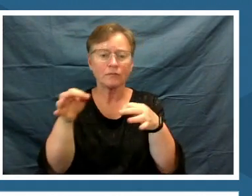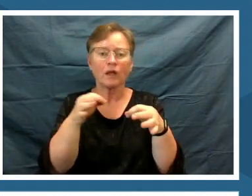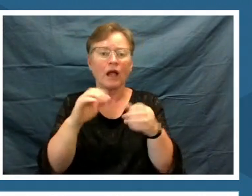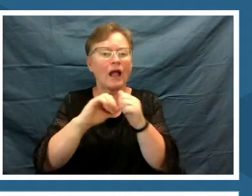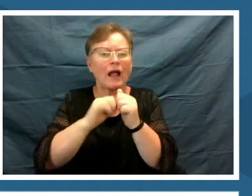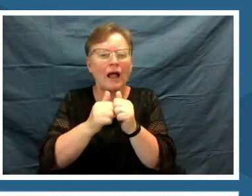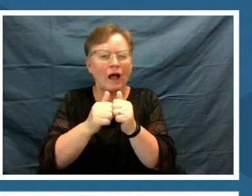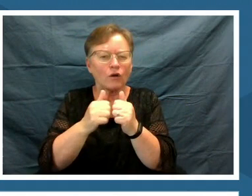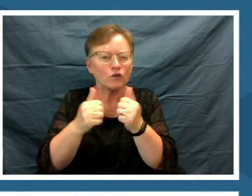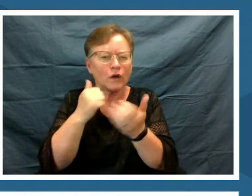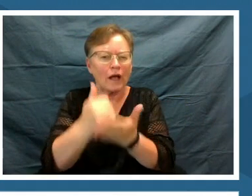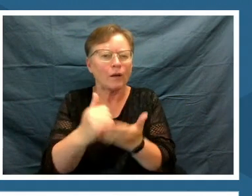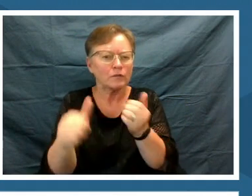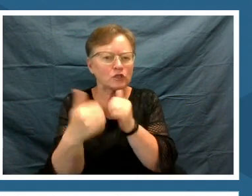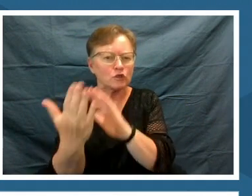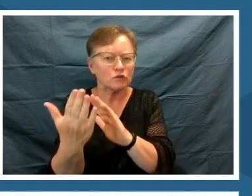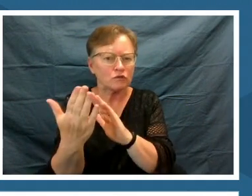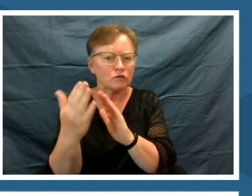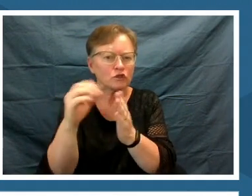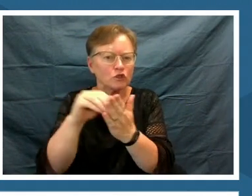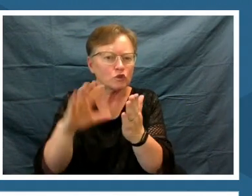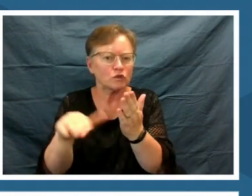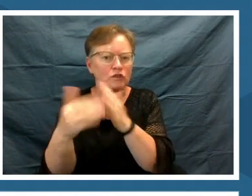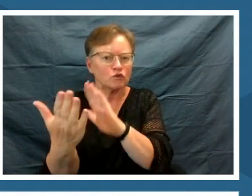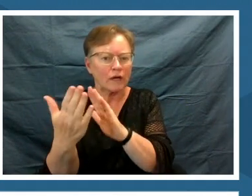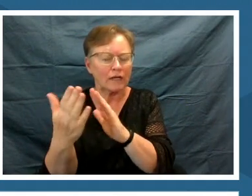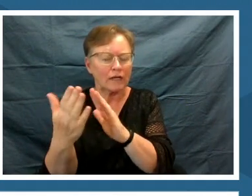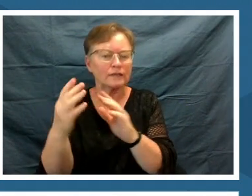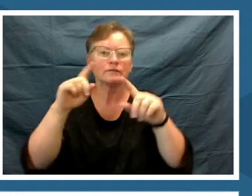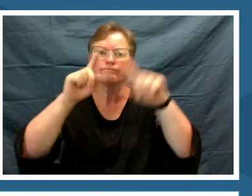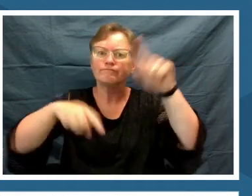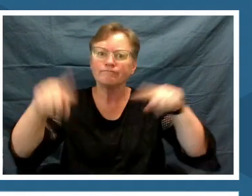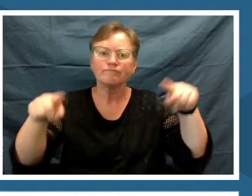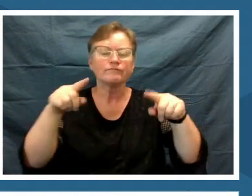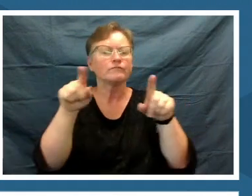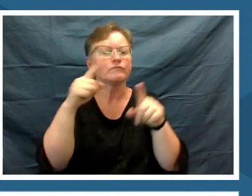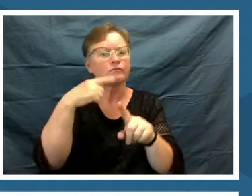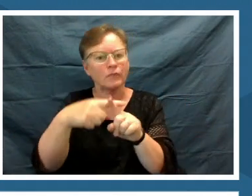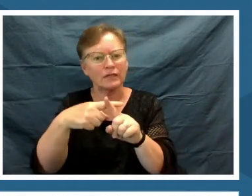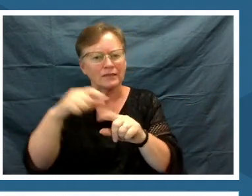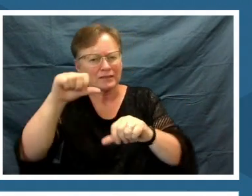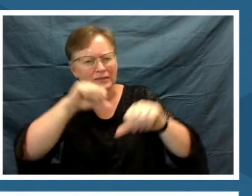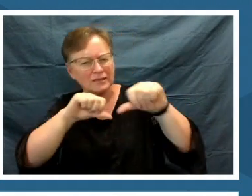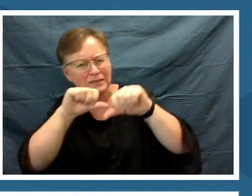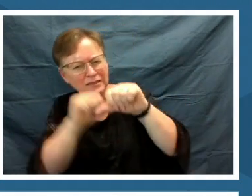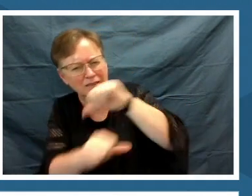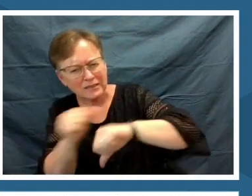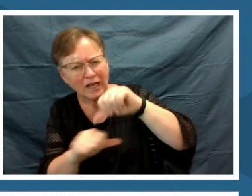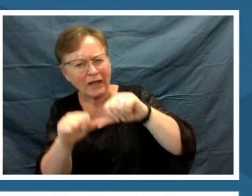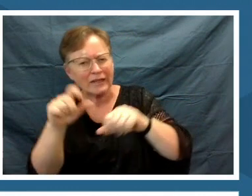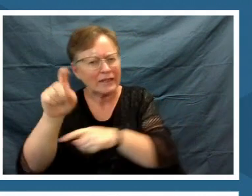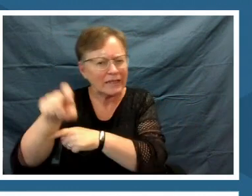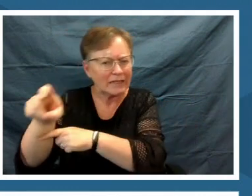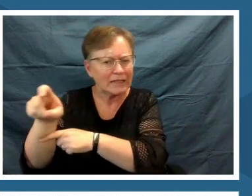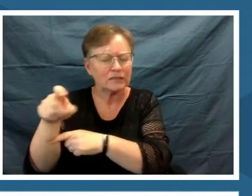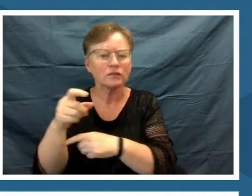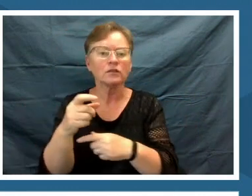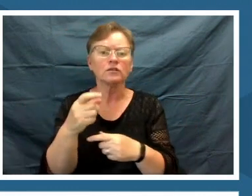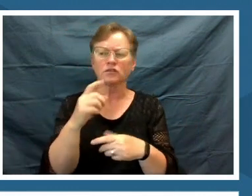needs and we will review research on convergence so where did this concept of